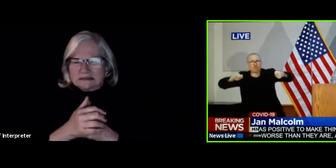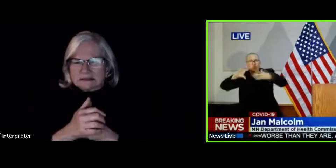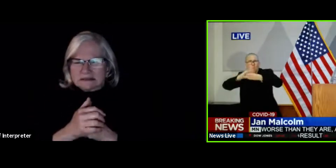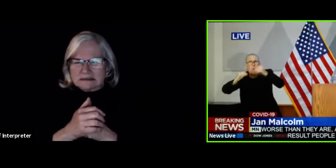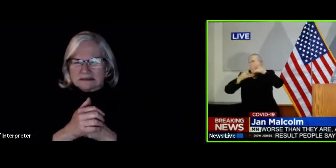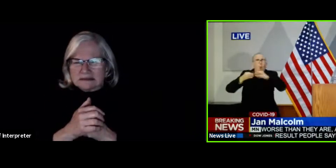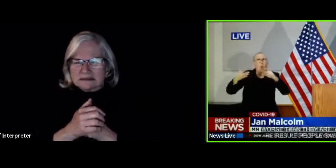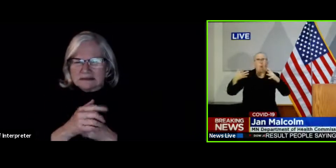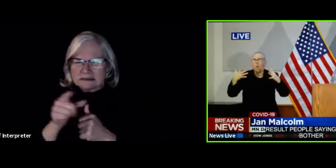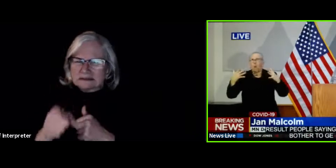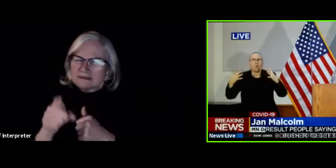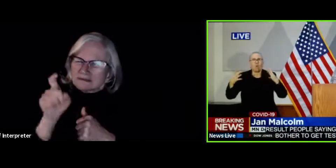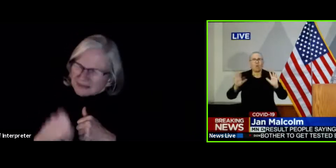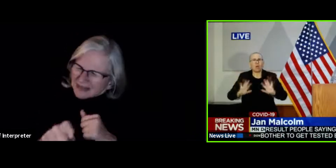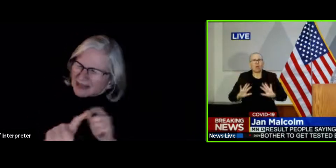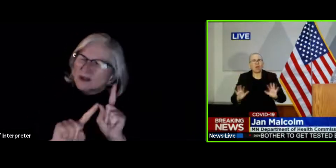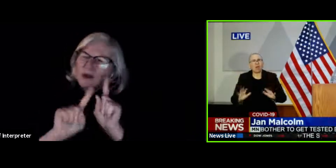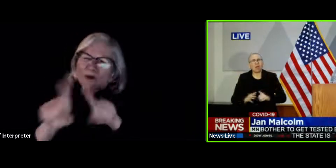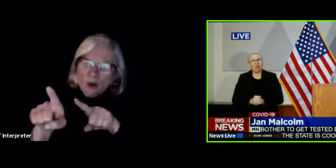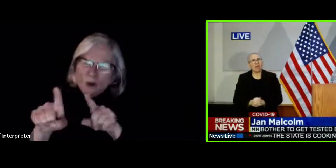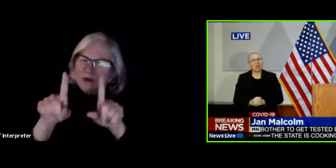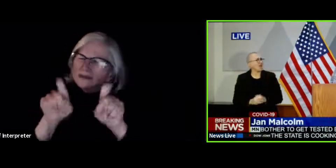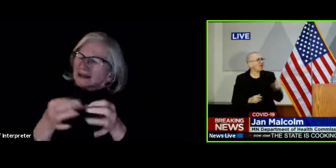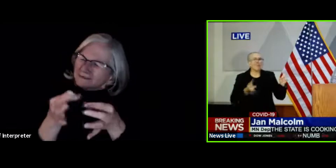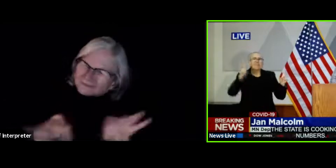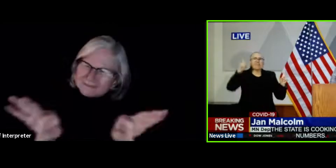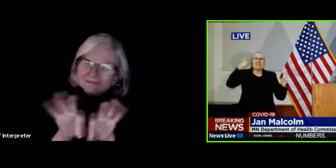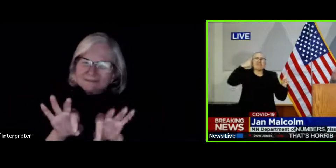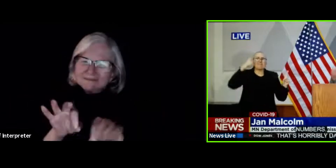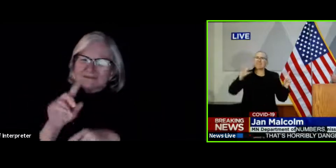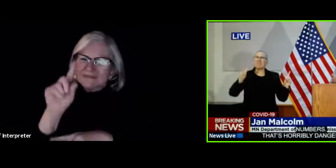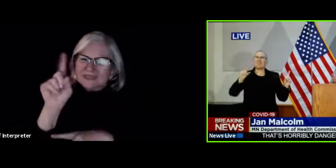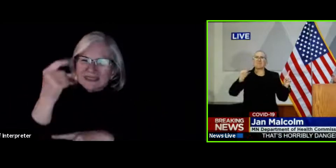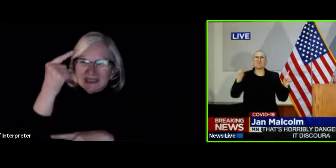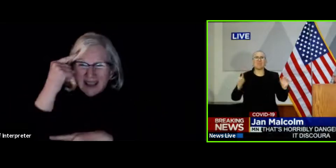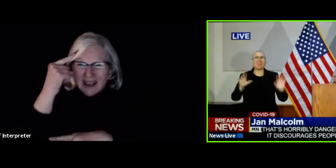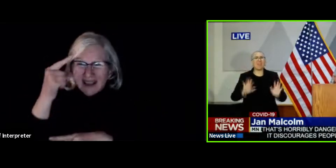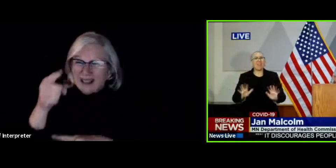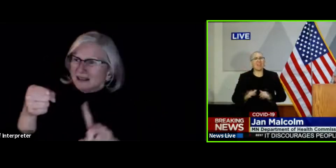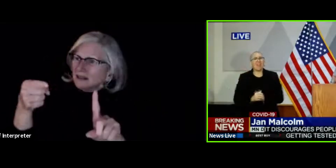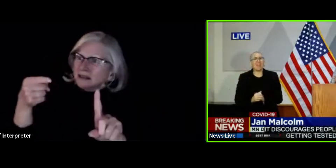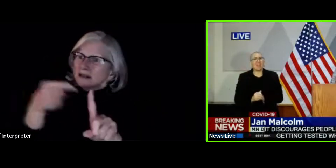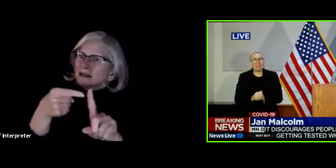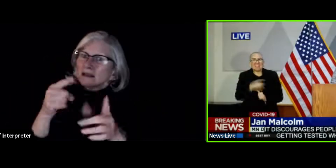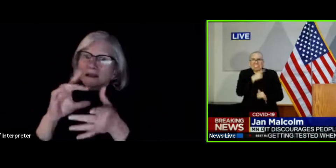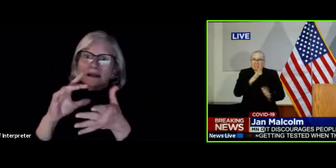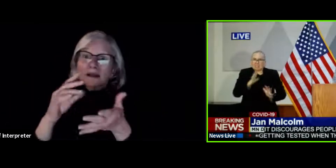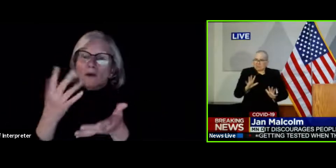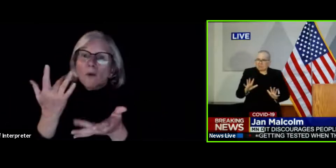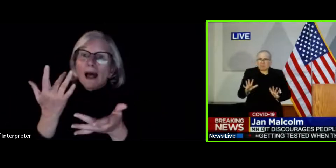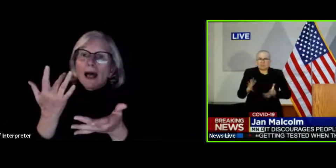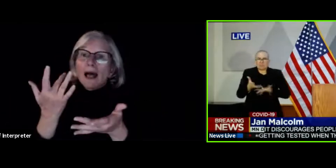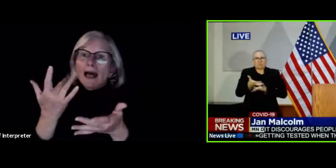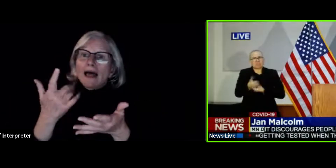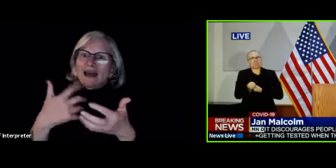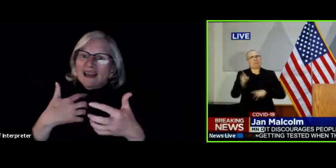AND, TO THE GOVERNOR'S POINT, THE UNDERMINING OF CONFIDENCE IN SOMETHING AS BASIC AS THE NUMBERS.